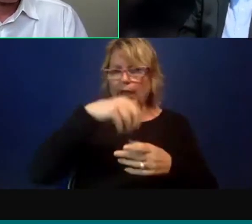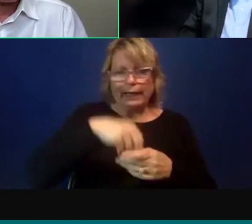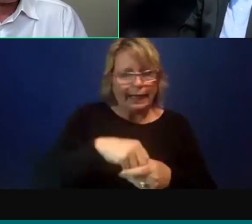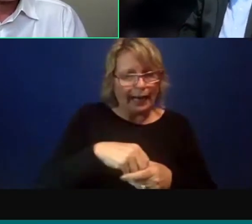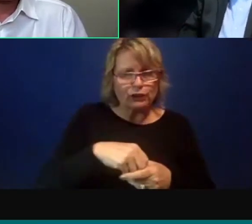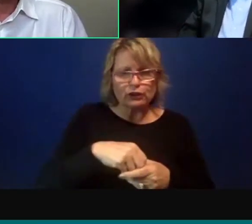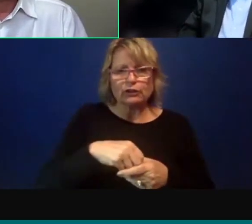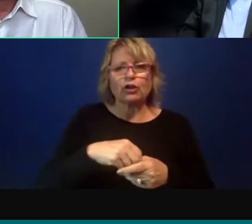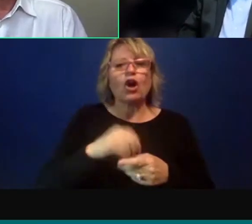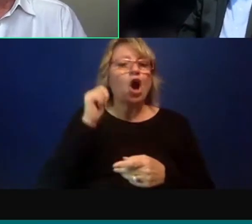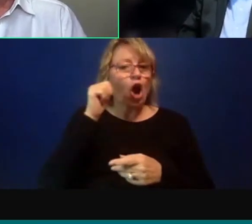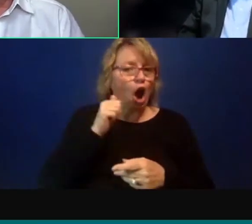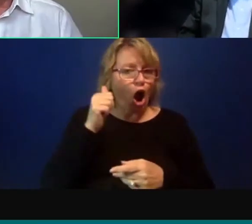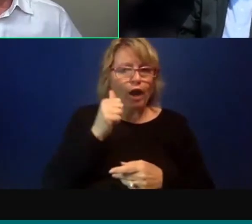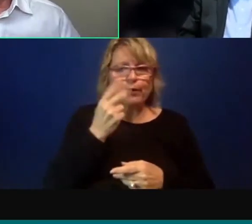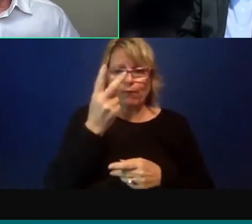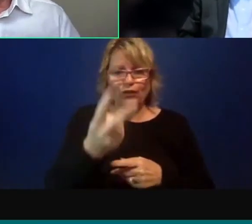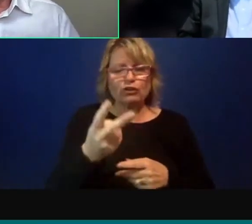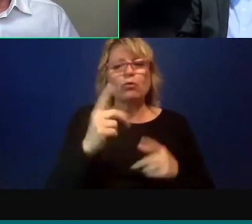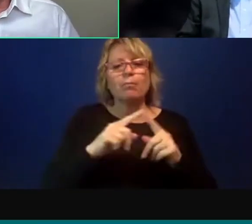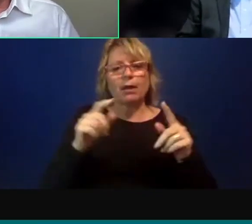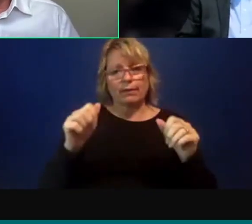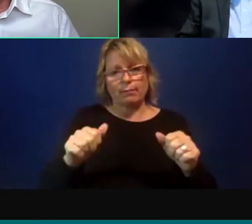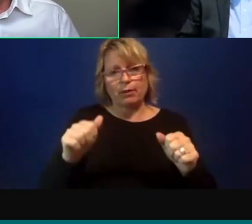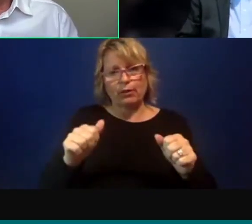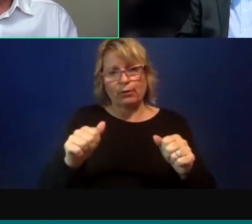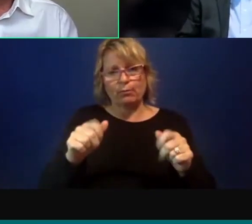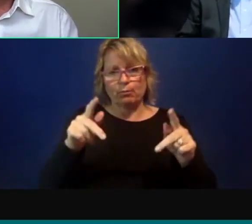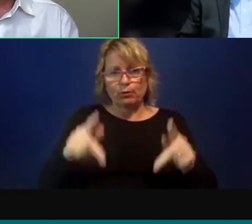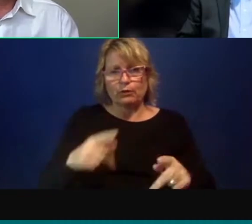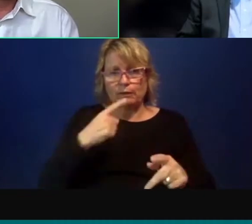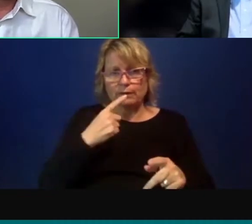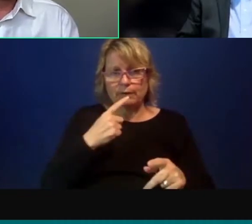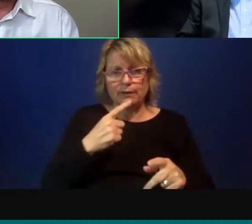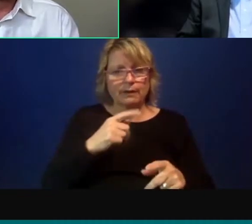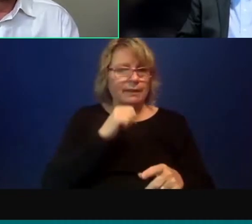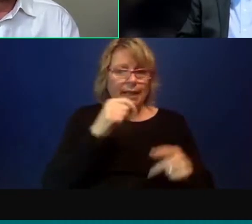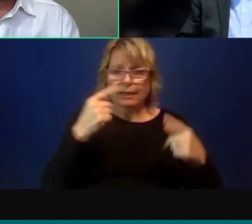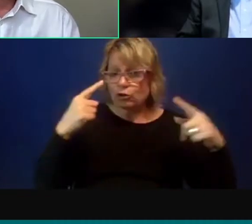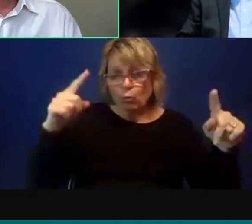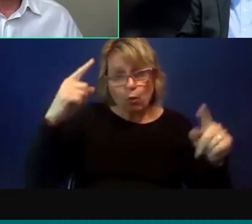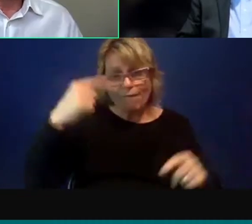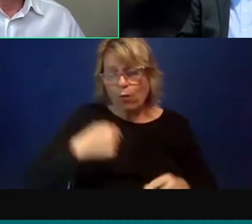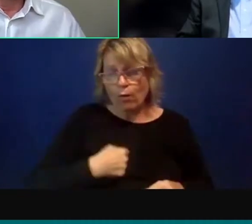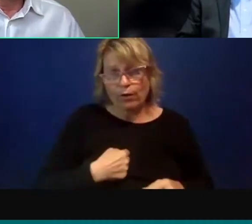by nature. The ability of a patient to say that actually doesn't work for me I'd rather move in